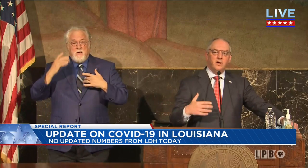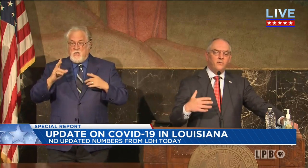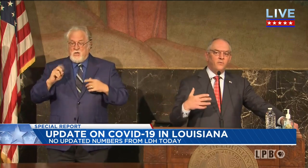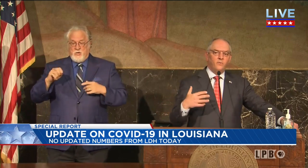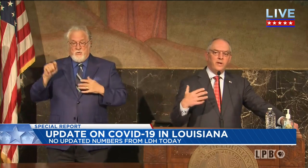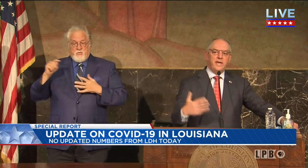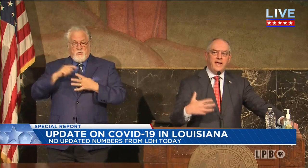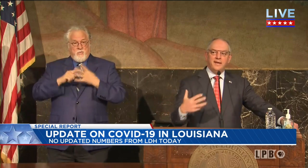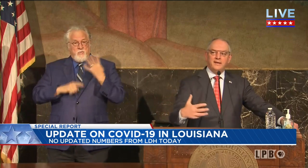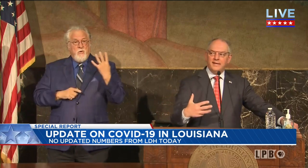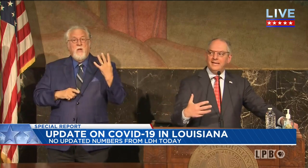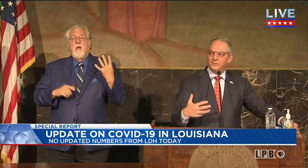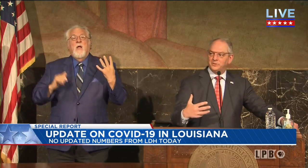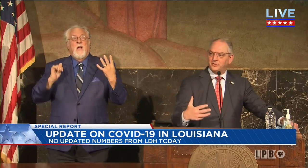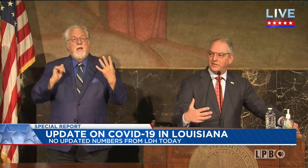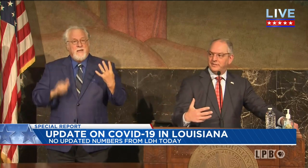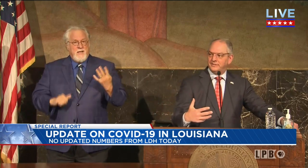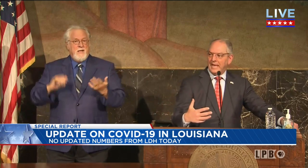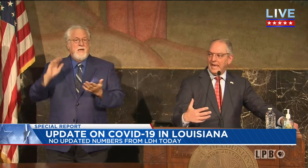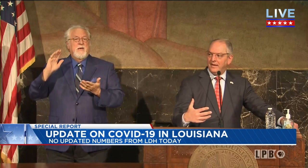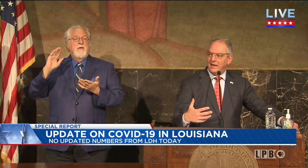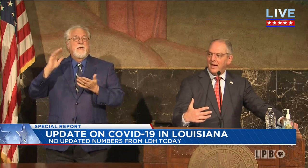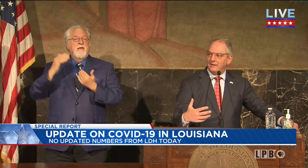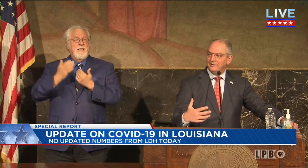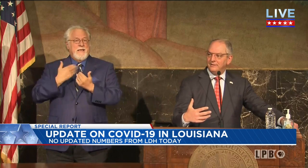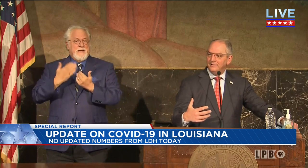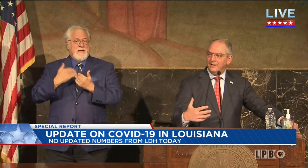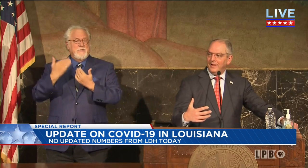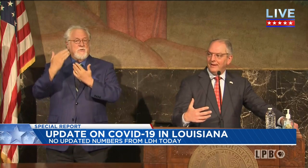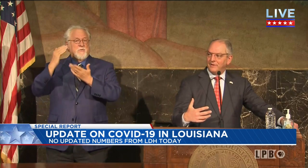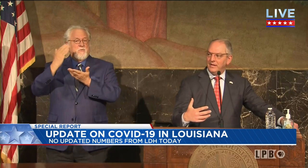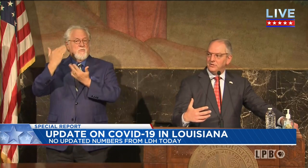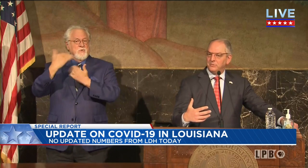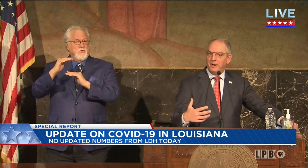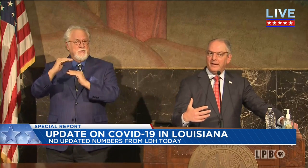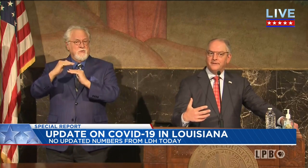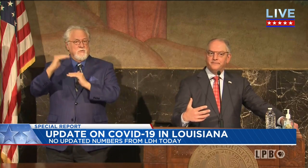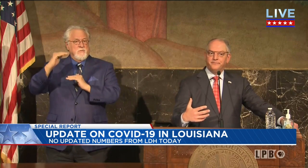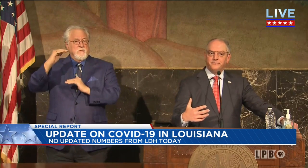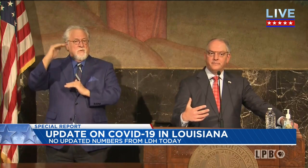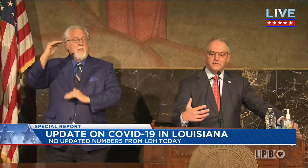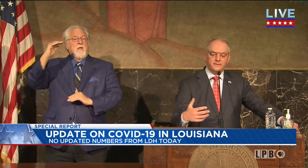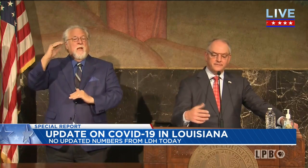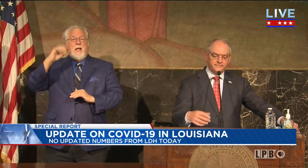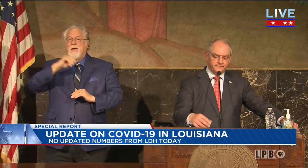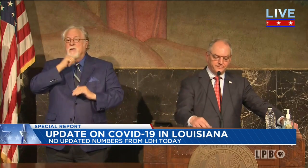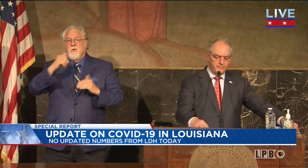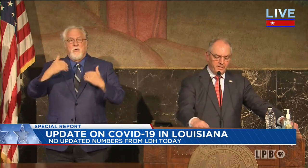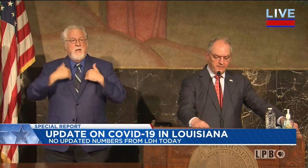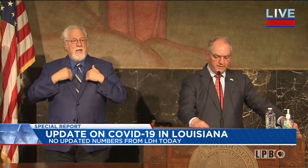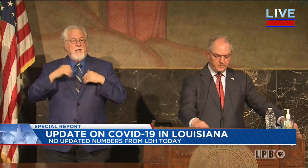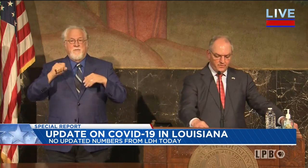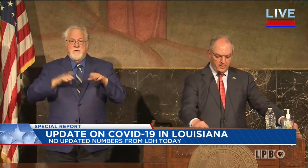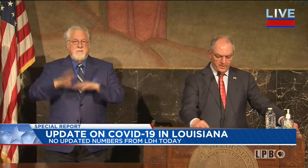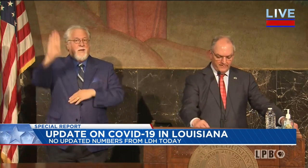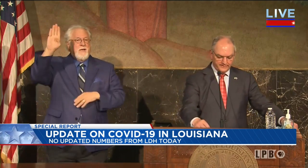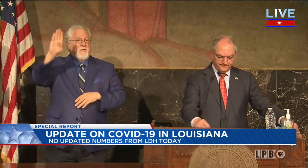THESE OCCUPANCY LIMITATIONS. THE DISTANCING REGULATIONS. TO WEAR YOUR MASK. STAY HOME IF YOU'RE SICK.